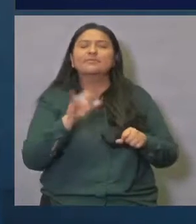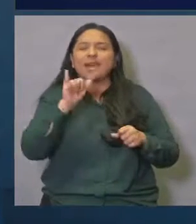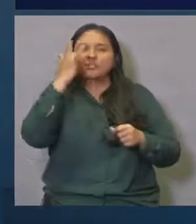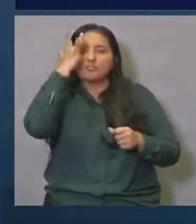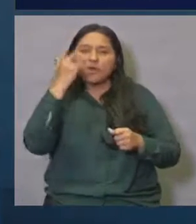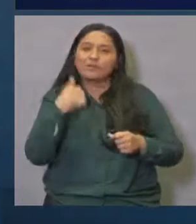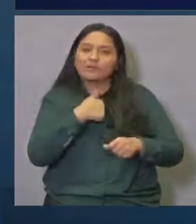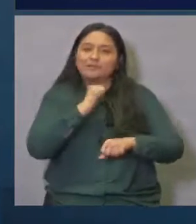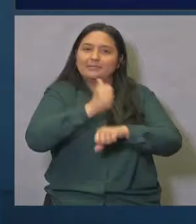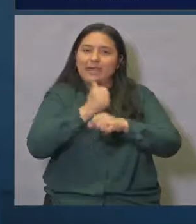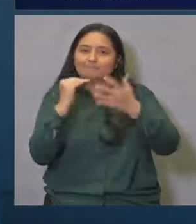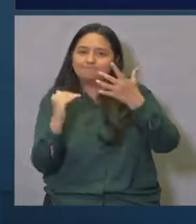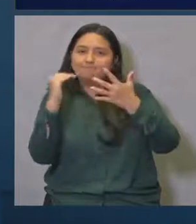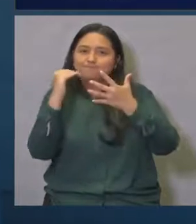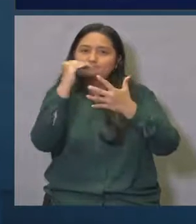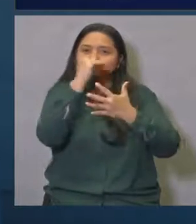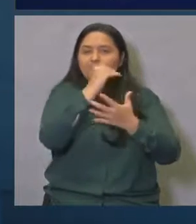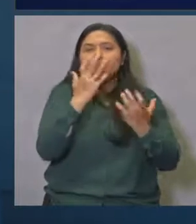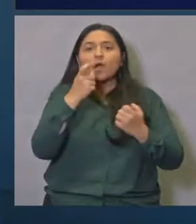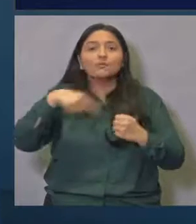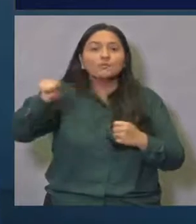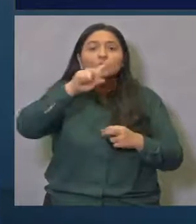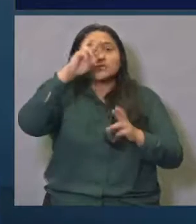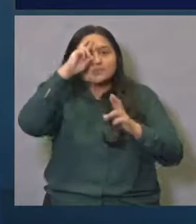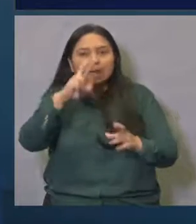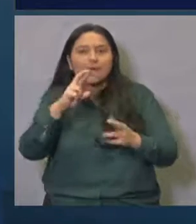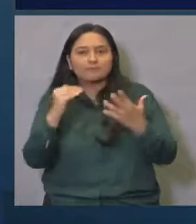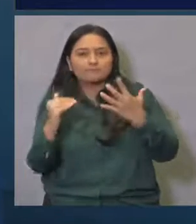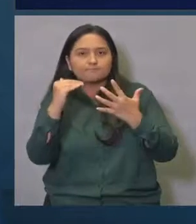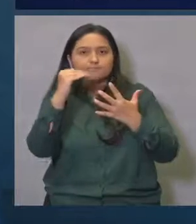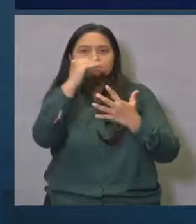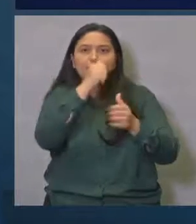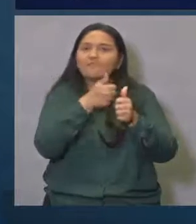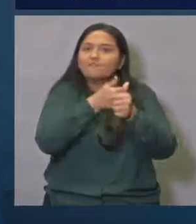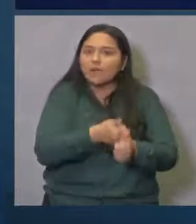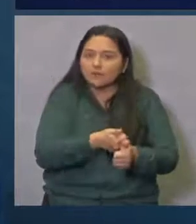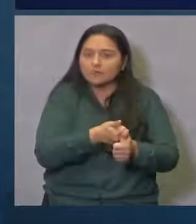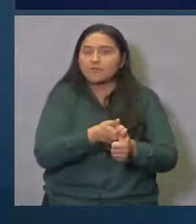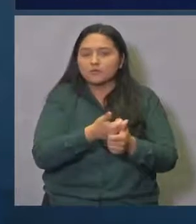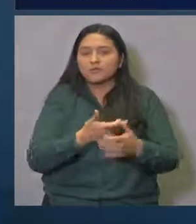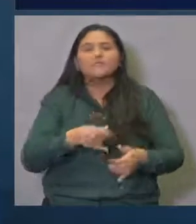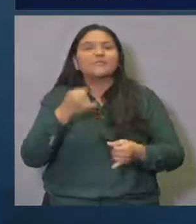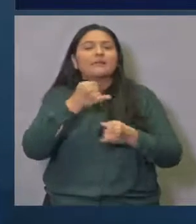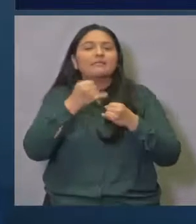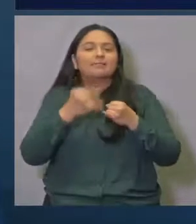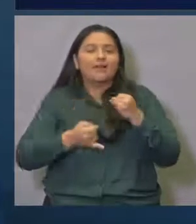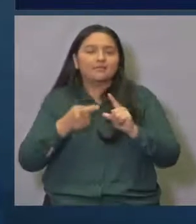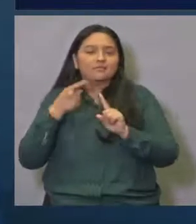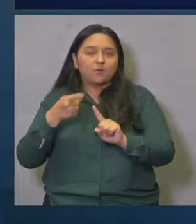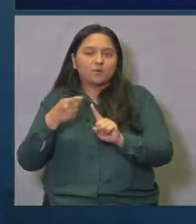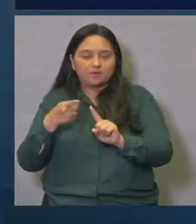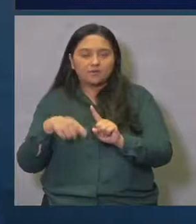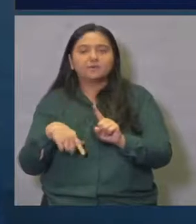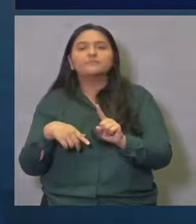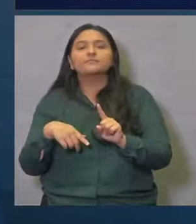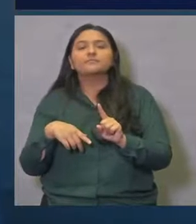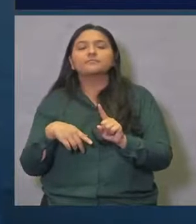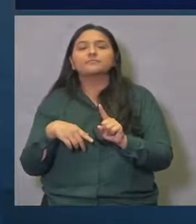THE NATURE OF THEY ARE EMPLOYMENT PUTS THEM AT RISK.